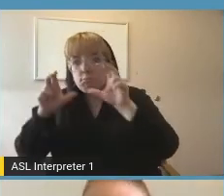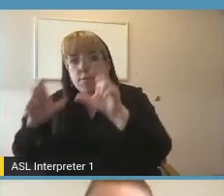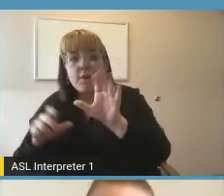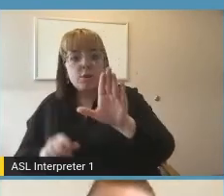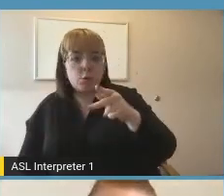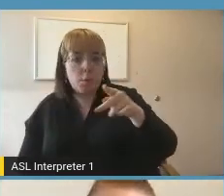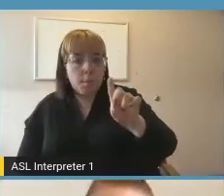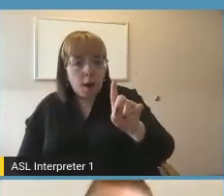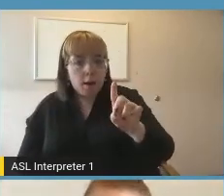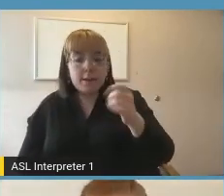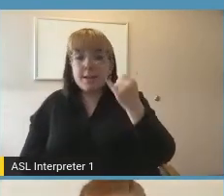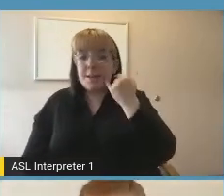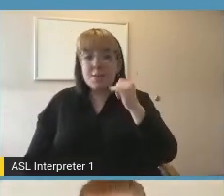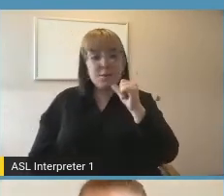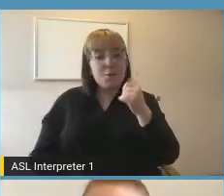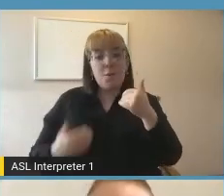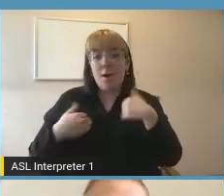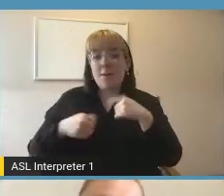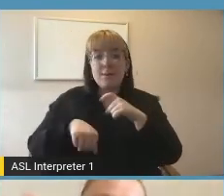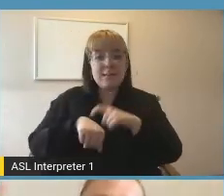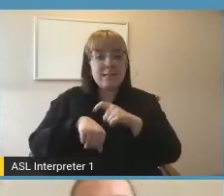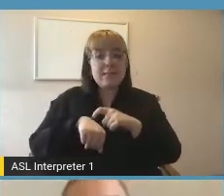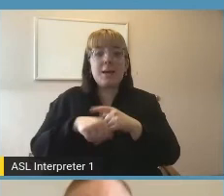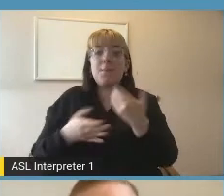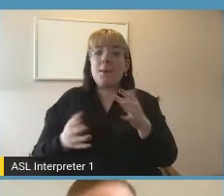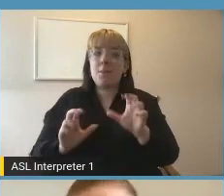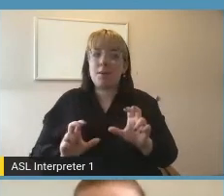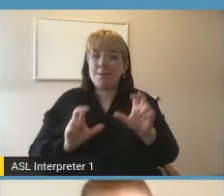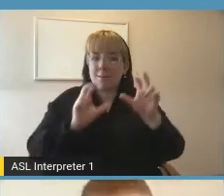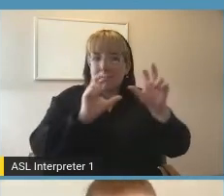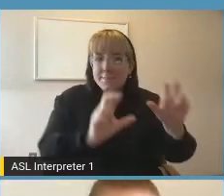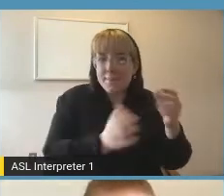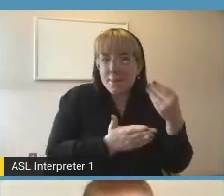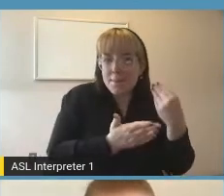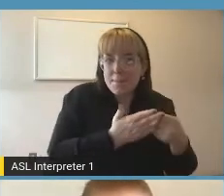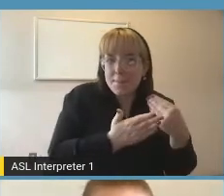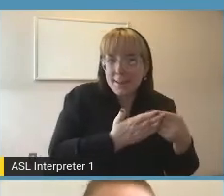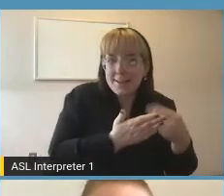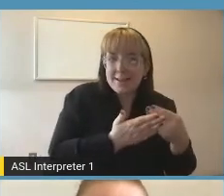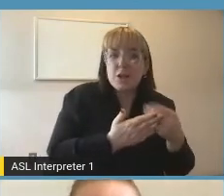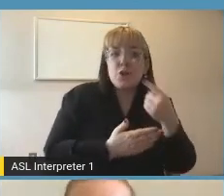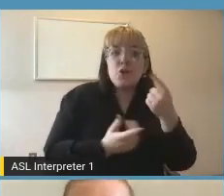not have the time to dedicate to it then you can pay money to have someone do it. You probably